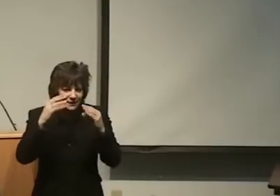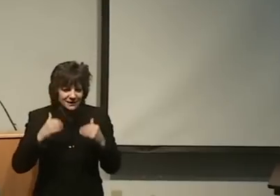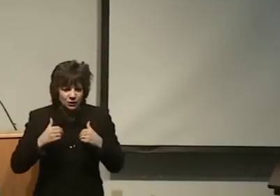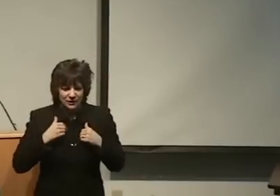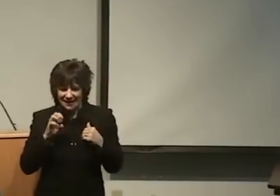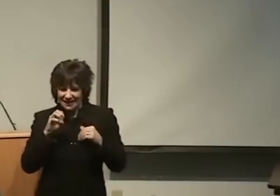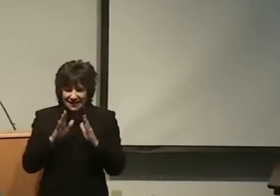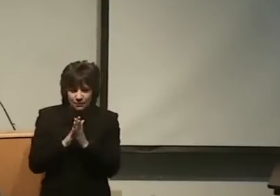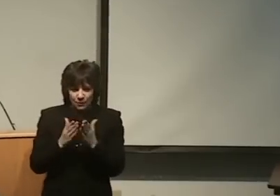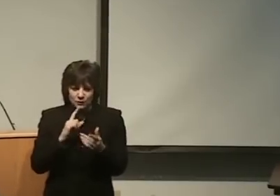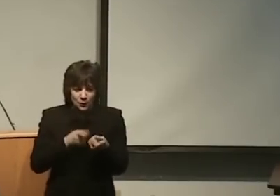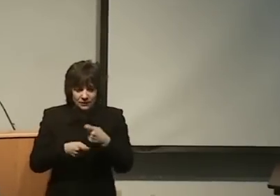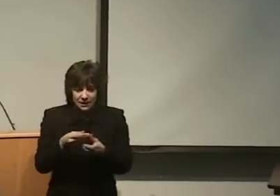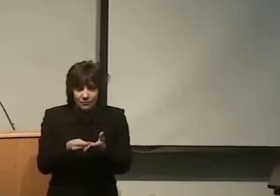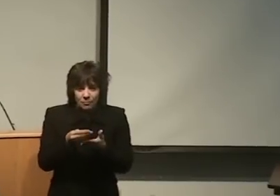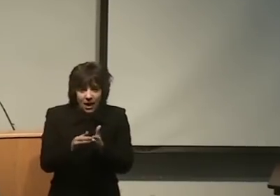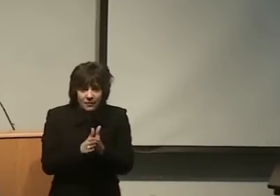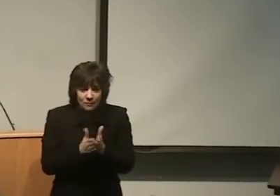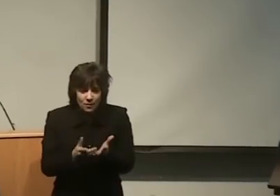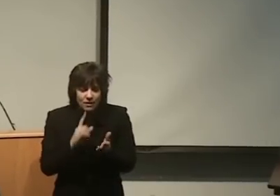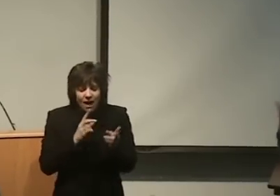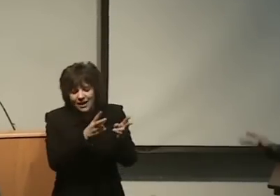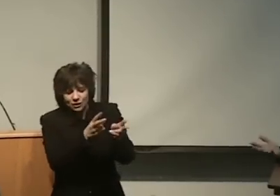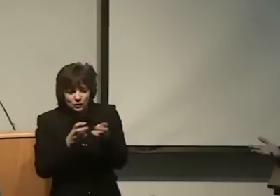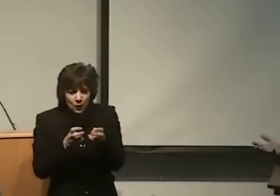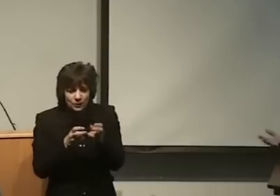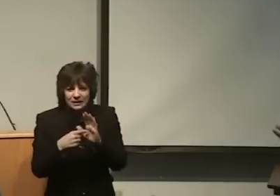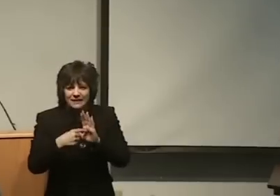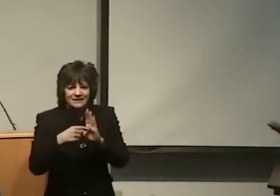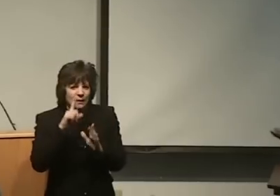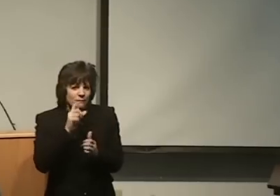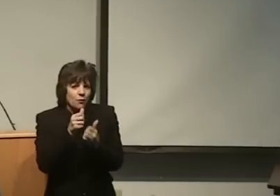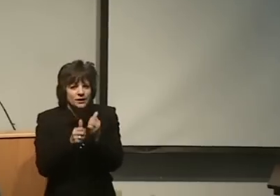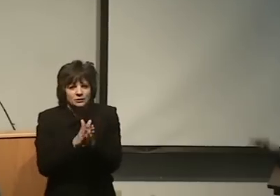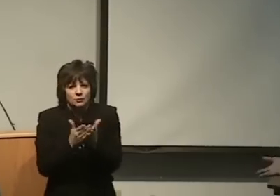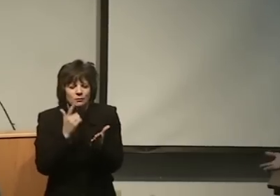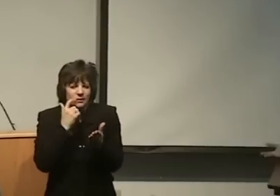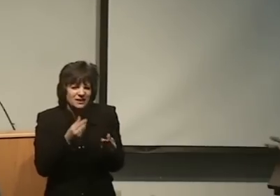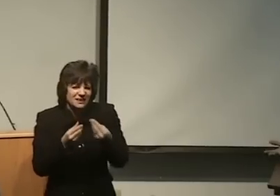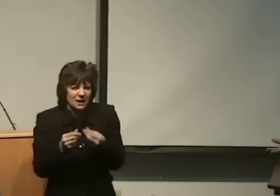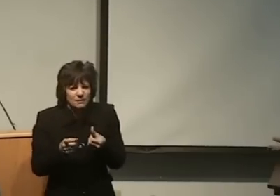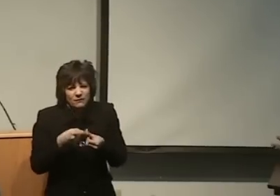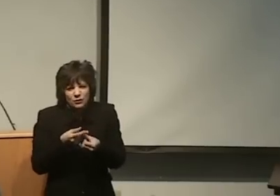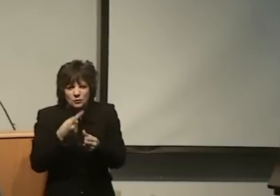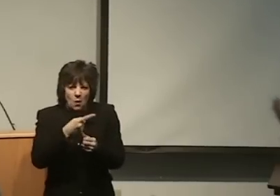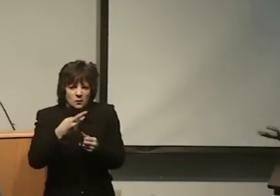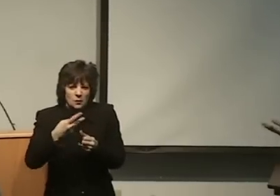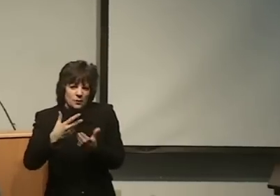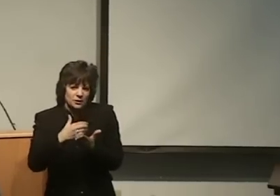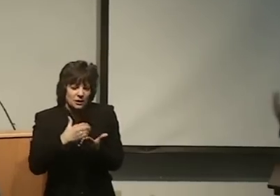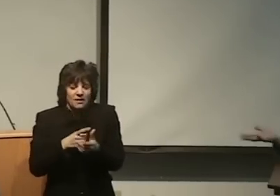of buying the books I just loaded the sample for each of the books because they gave me the first couple of chapters. And then after the first week I realized that none